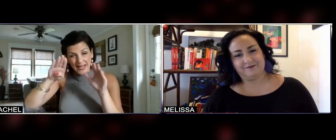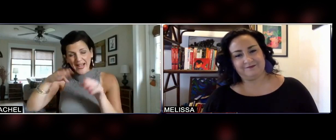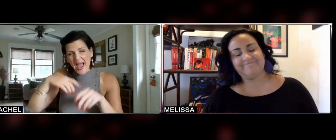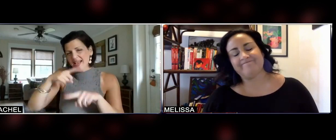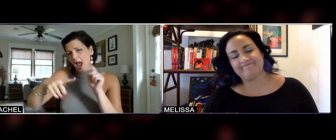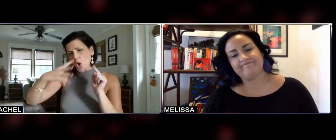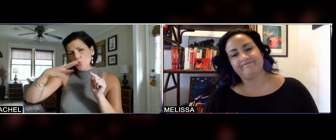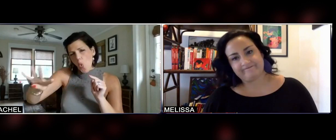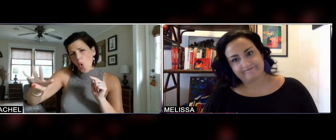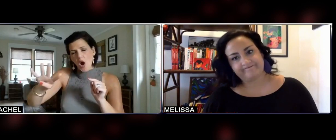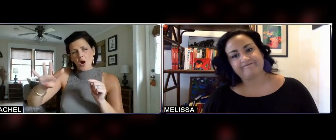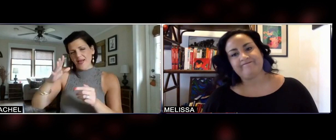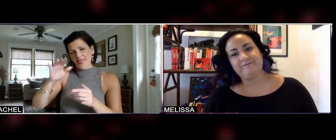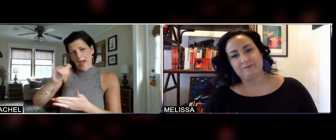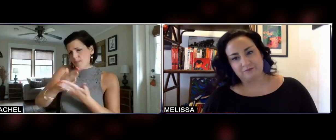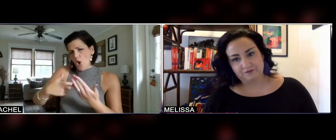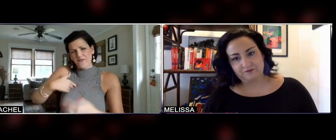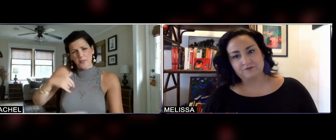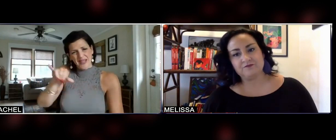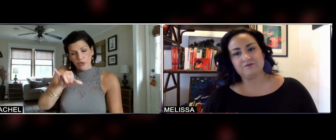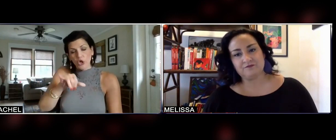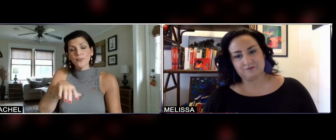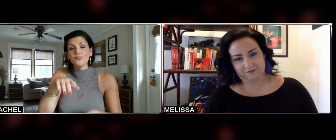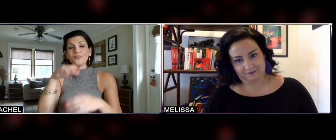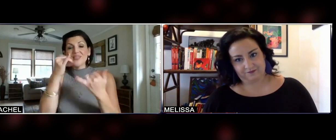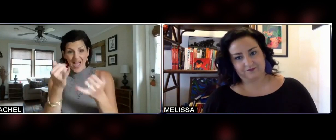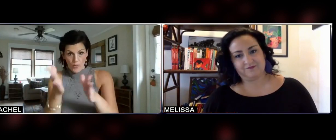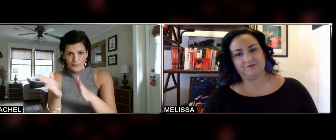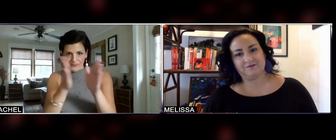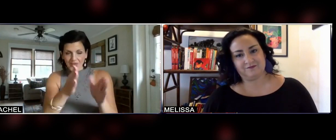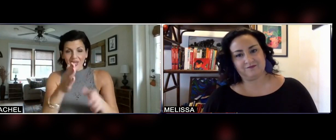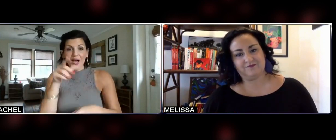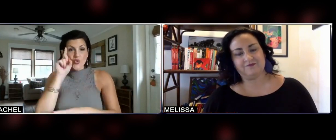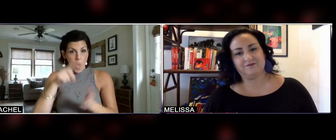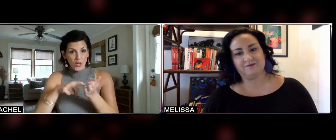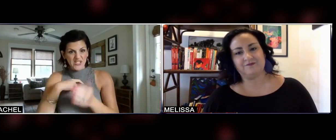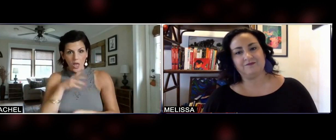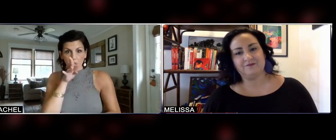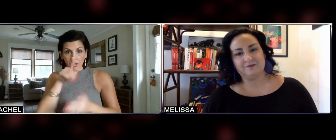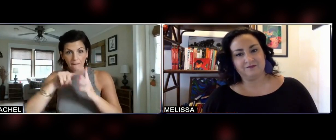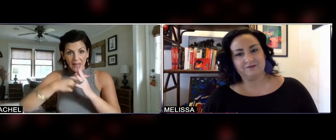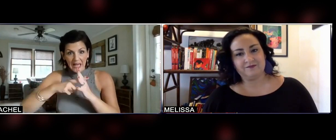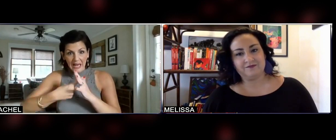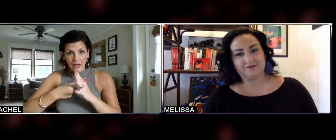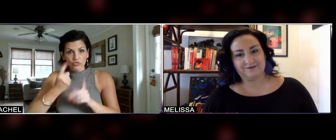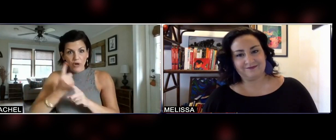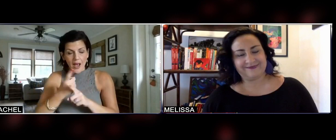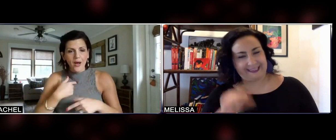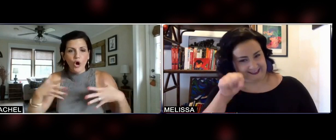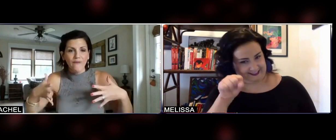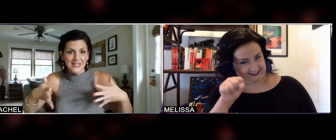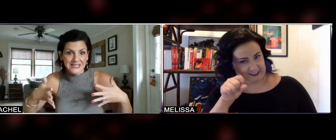and ignore that part of me. Now, did you notice I was speaking orally at the beginning of the show? I was nervous....